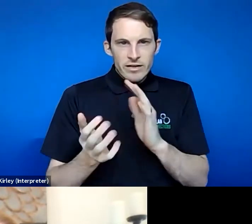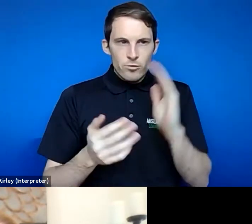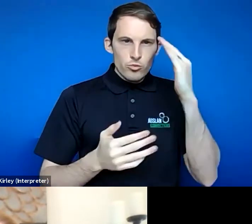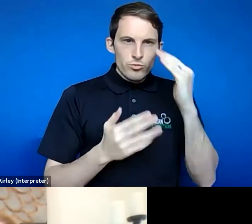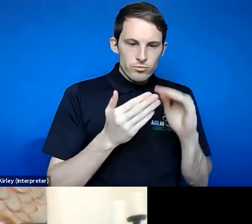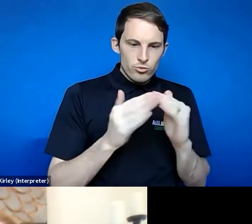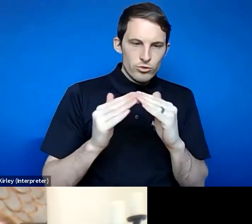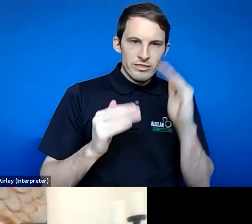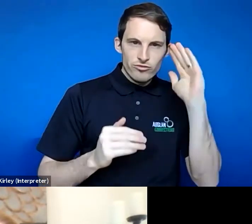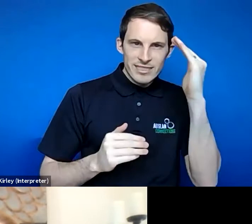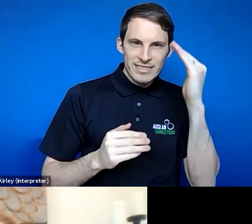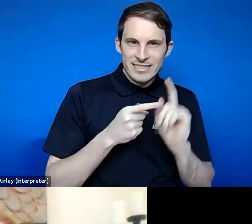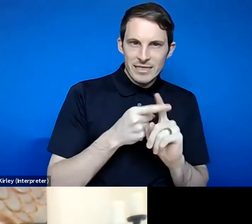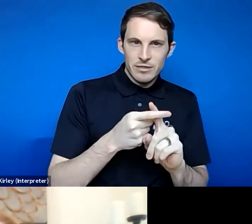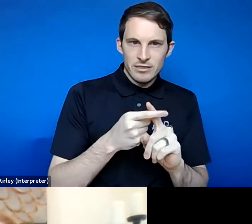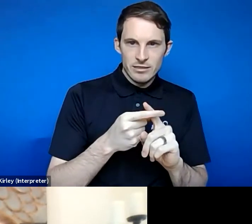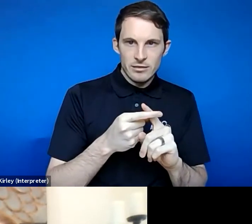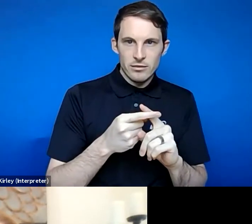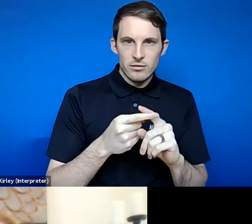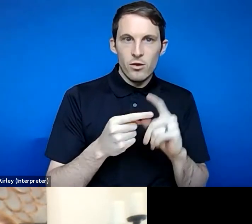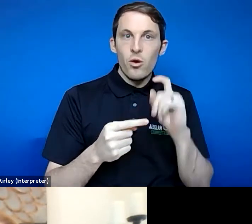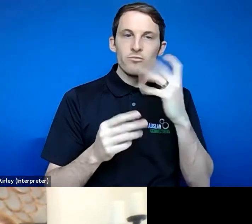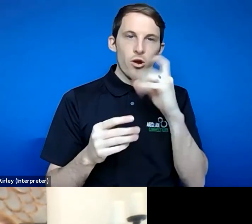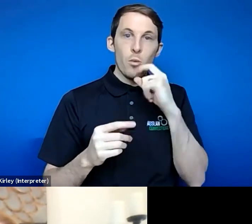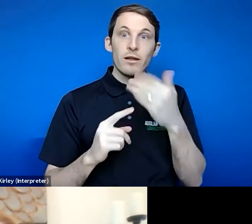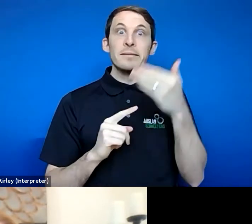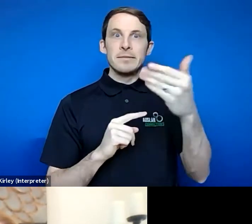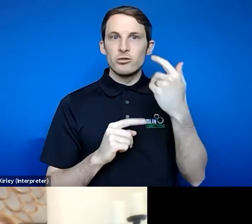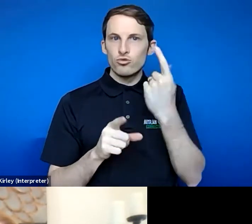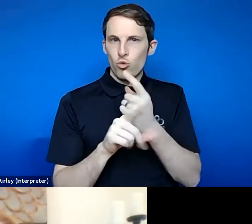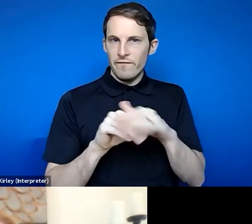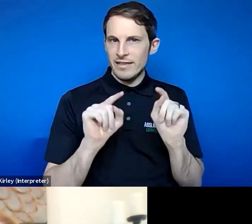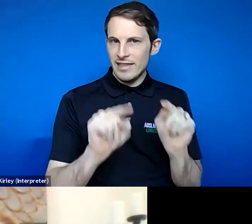as we addressed the post-crisis environment. There is no shortage of imagination when it